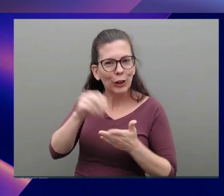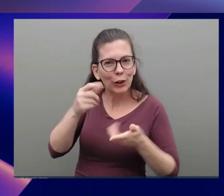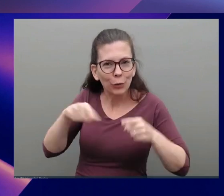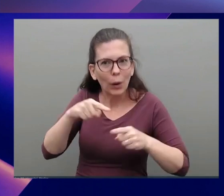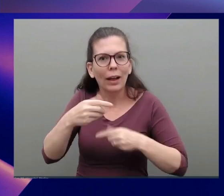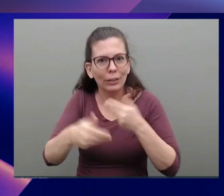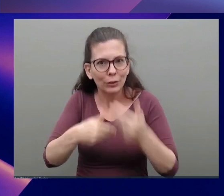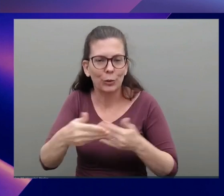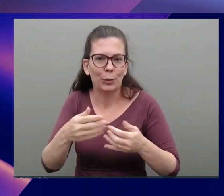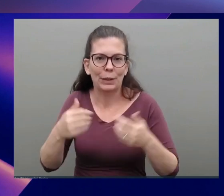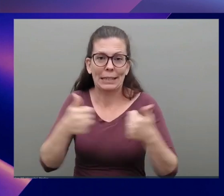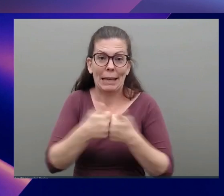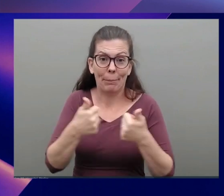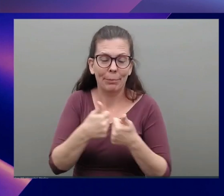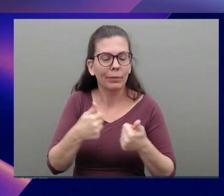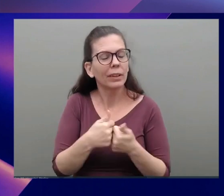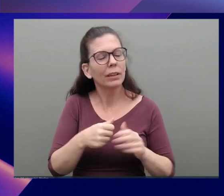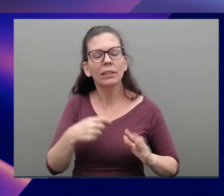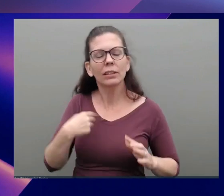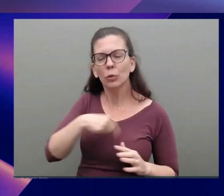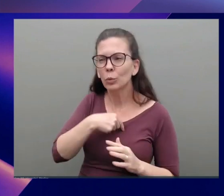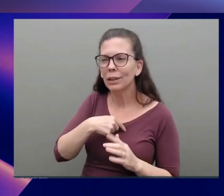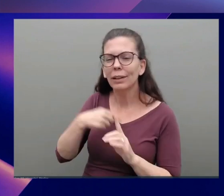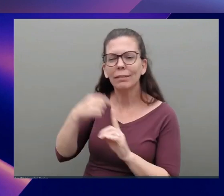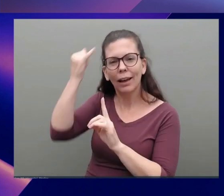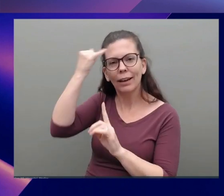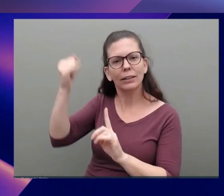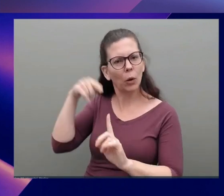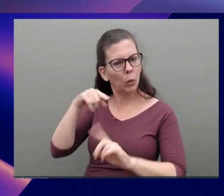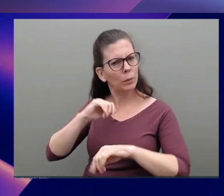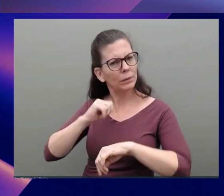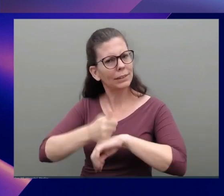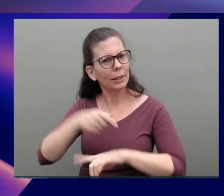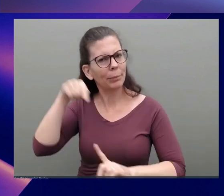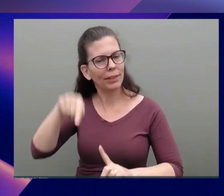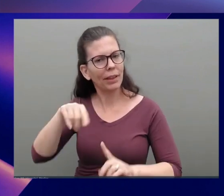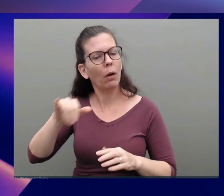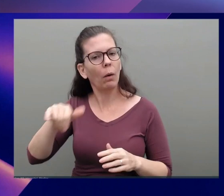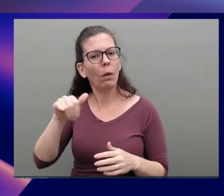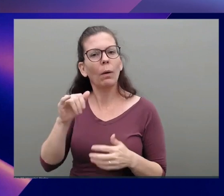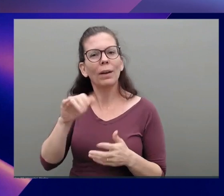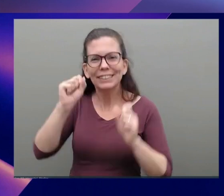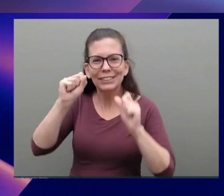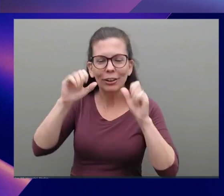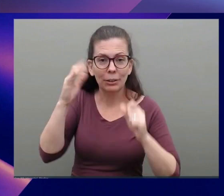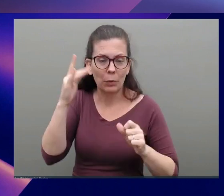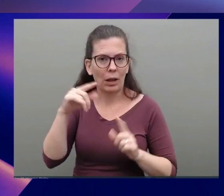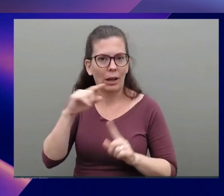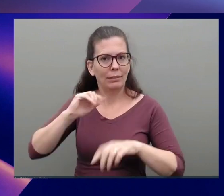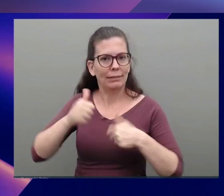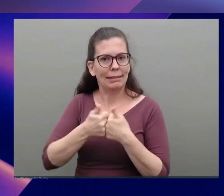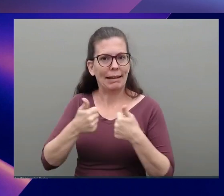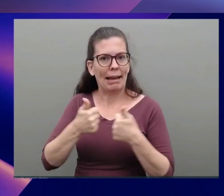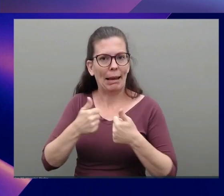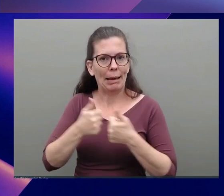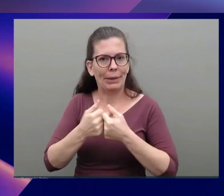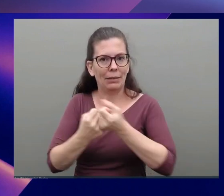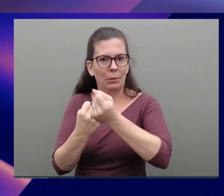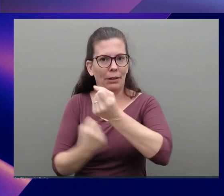And when we had the idea of creating that on Twitch, we saw like, wow, it's awesome because it's a gaming platform, but by doing it on the AWS channel,